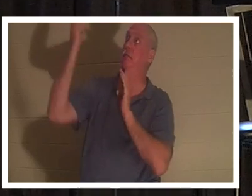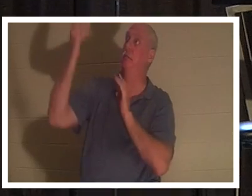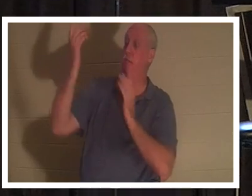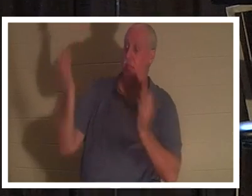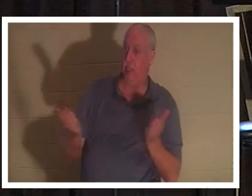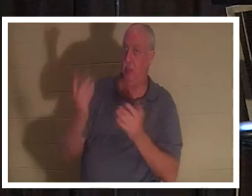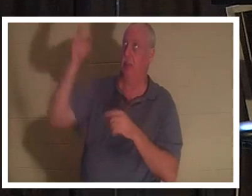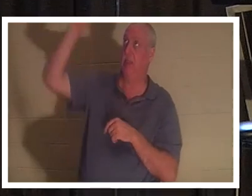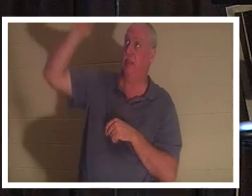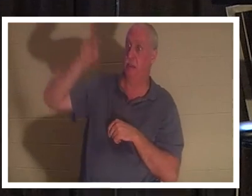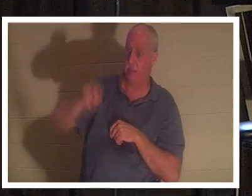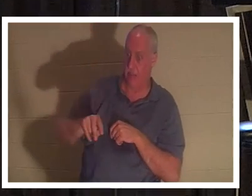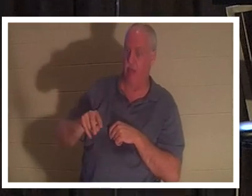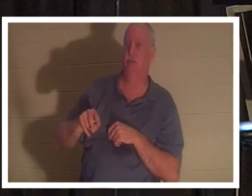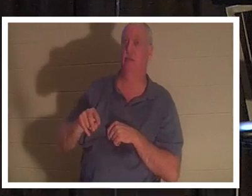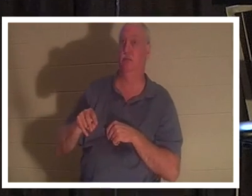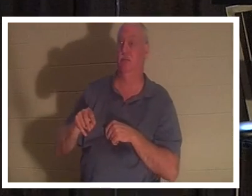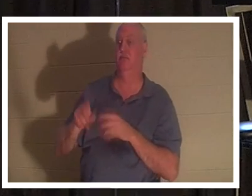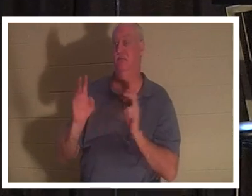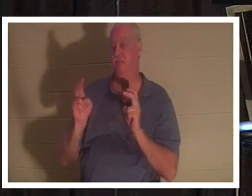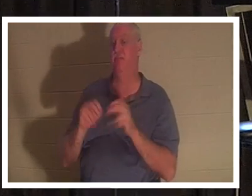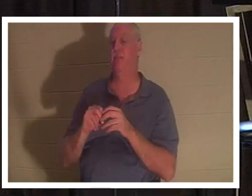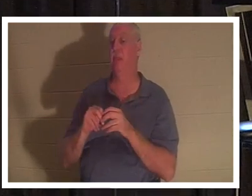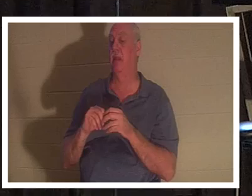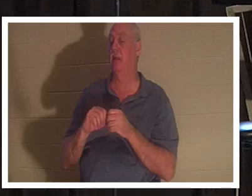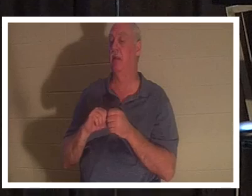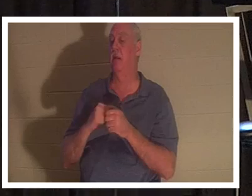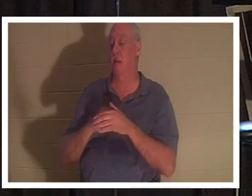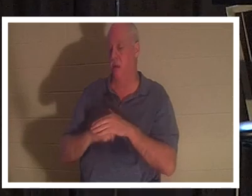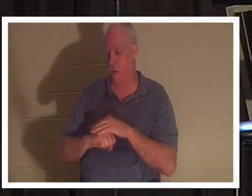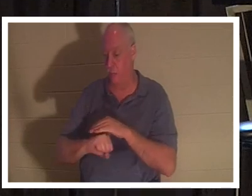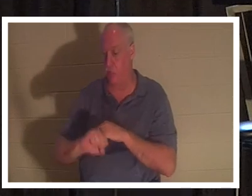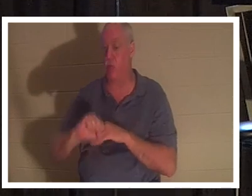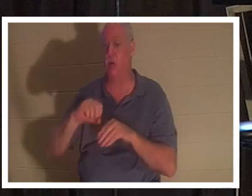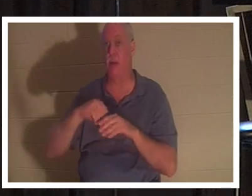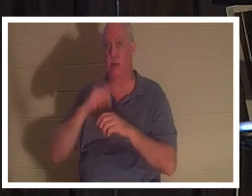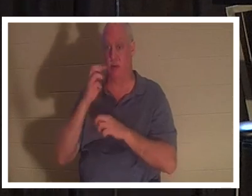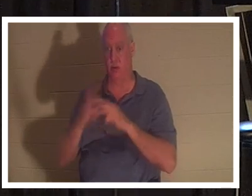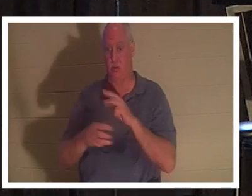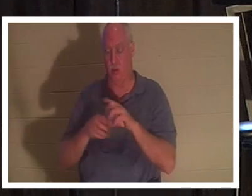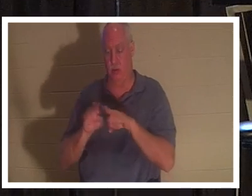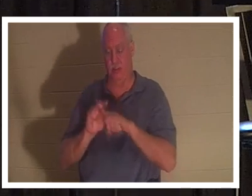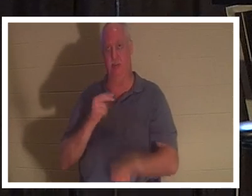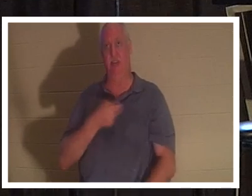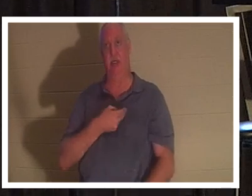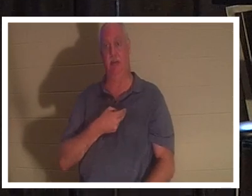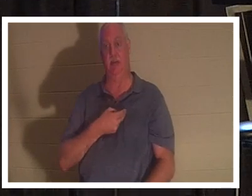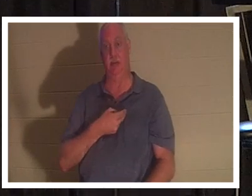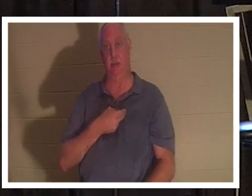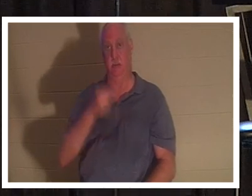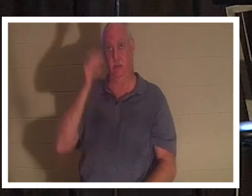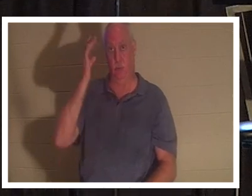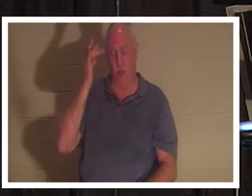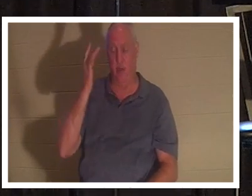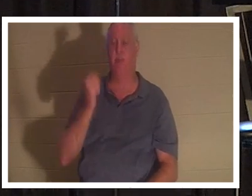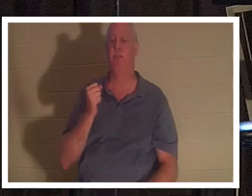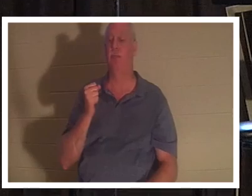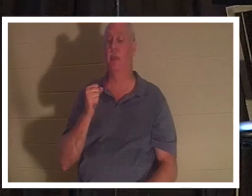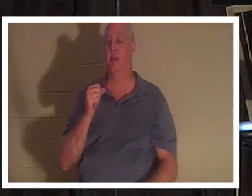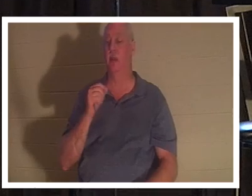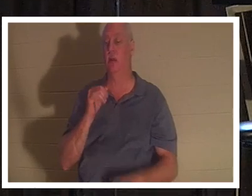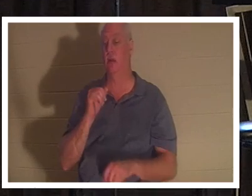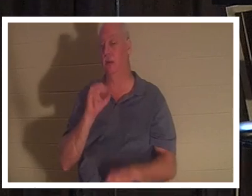speak, and has become born into the world just like us, because the curse that was placed upon